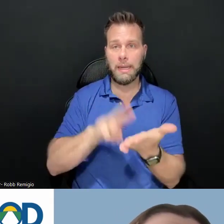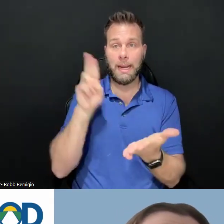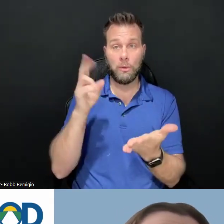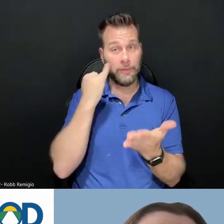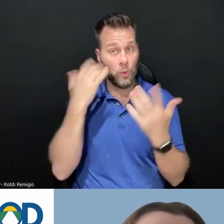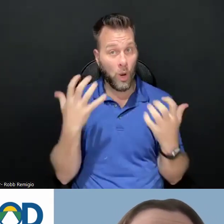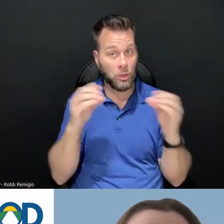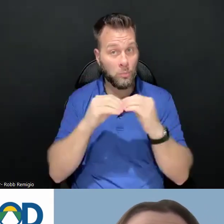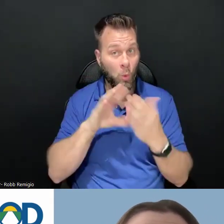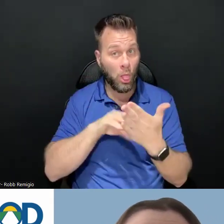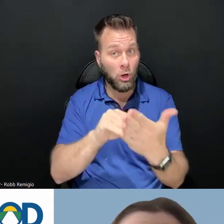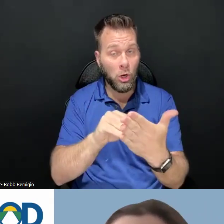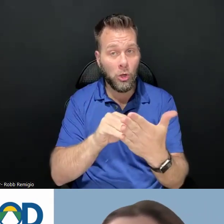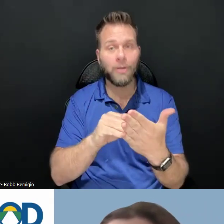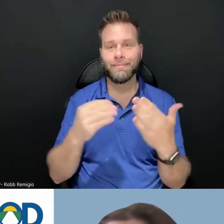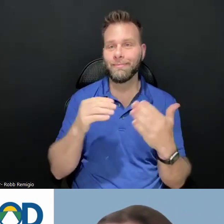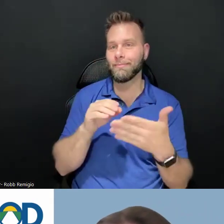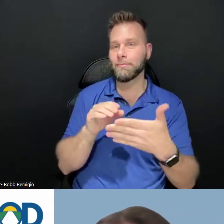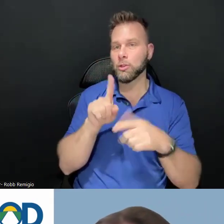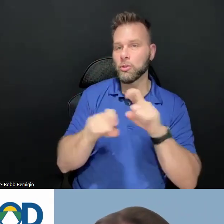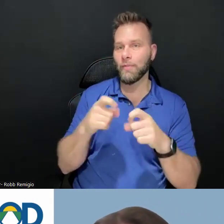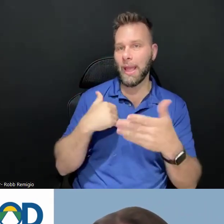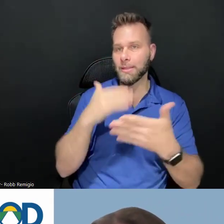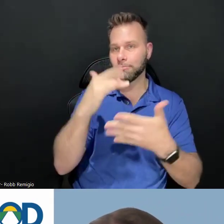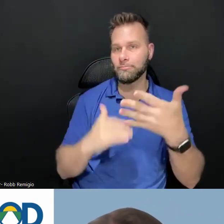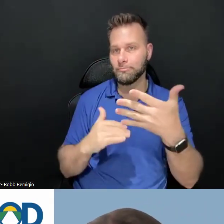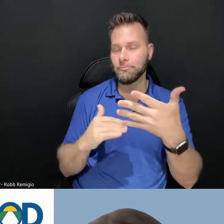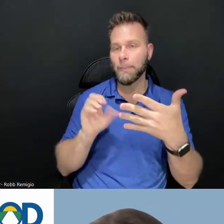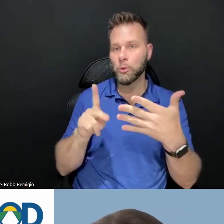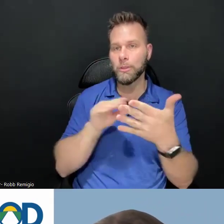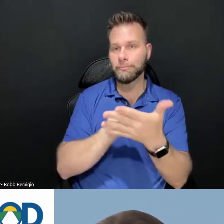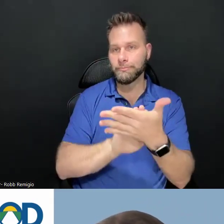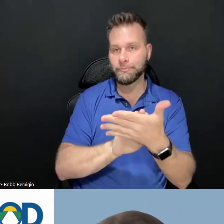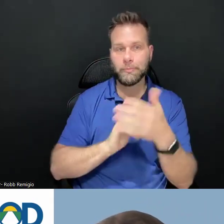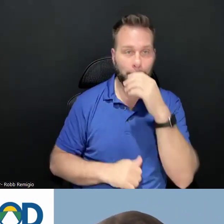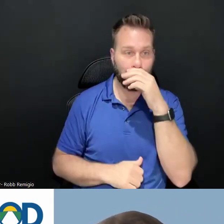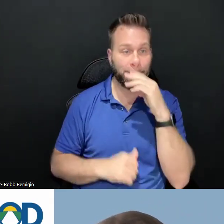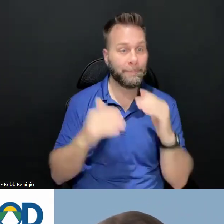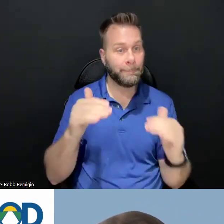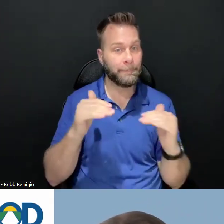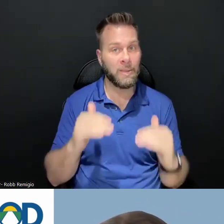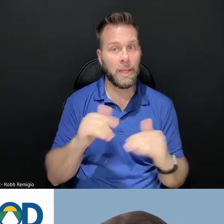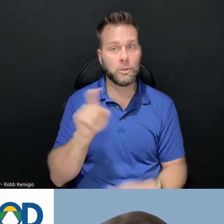when you sign out of this. If that's something you're interested in learning more about it, there's an opportunity